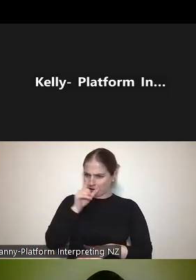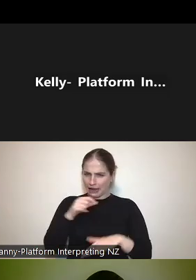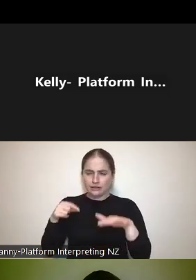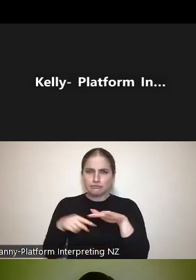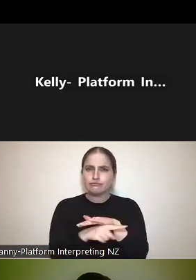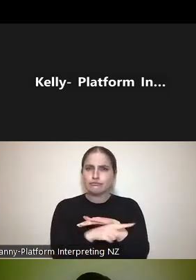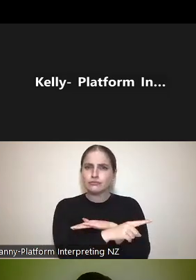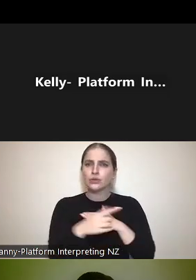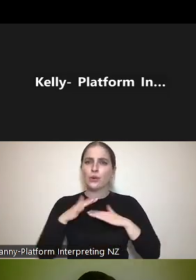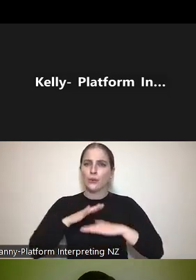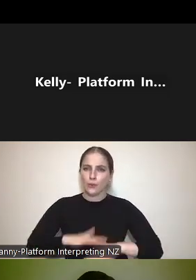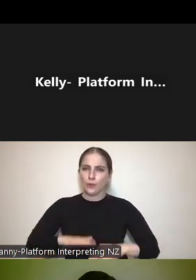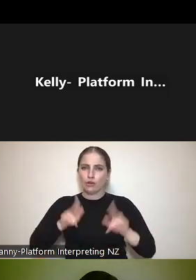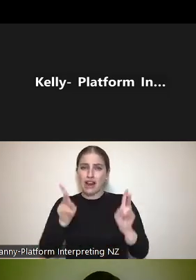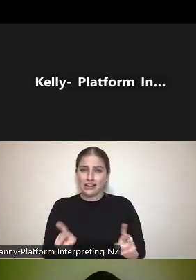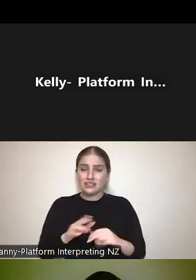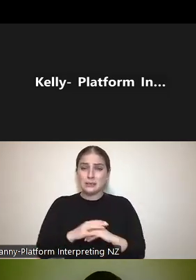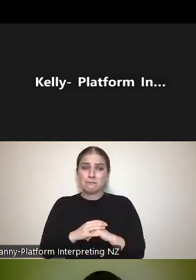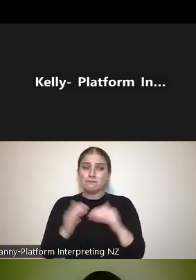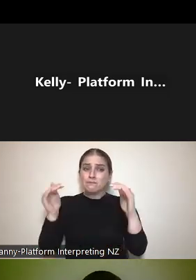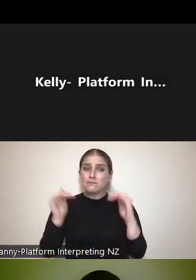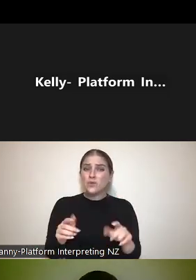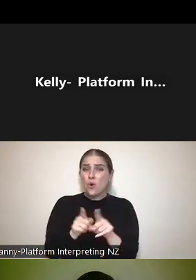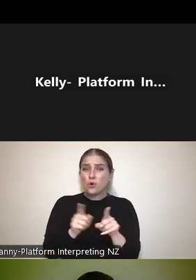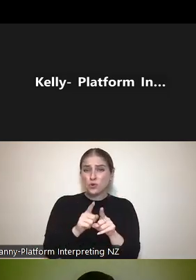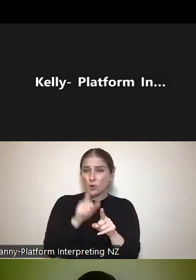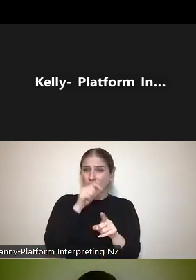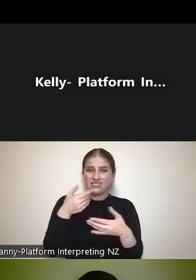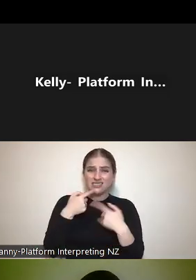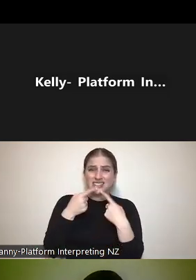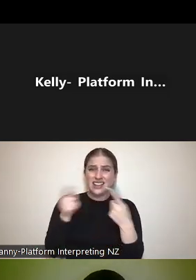Hey, would you like to use a fidget toy quietly during our show? That's fine. Would you like to